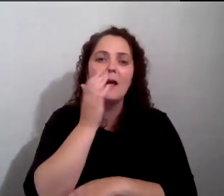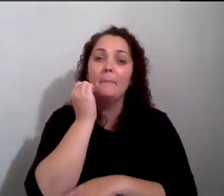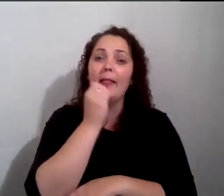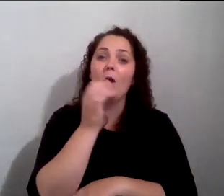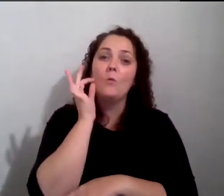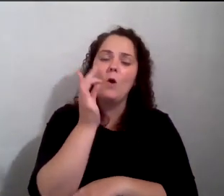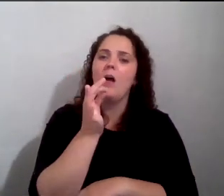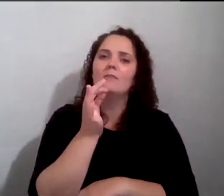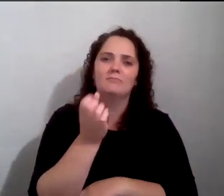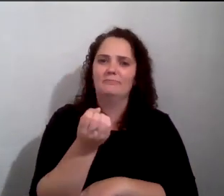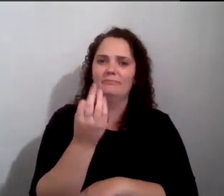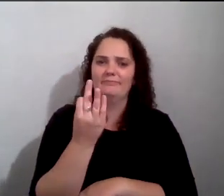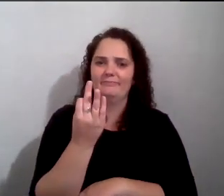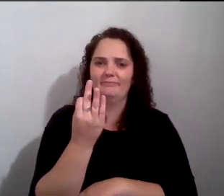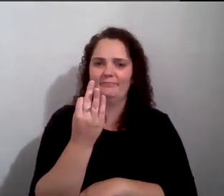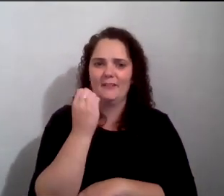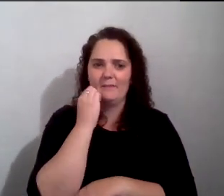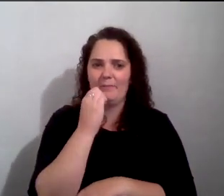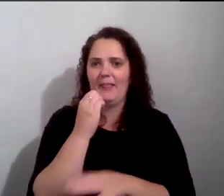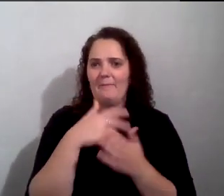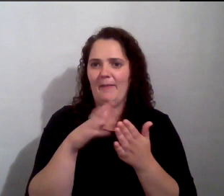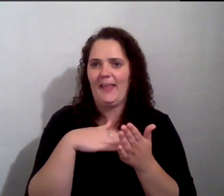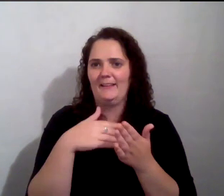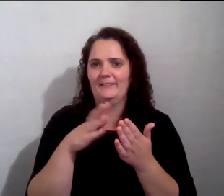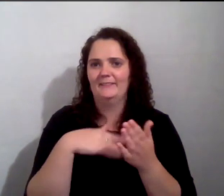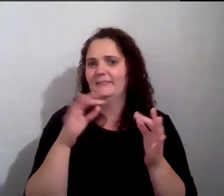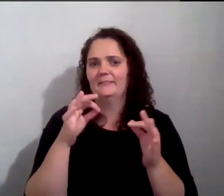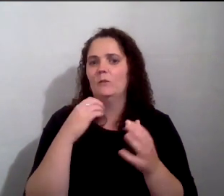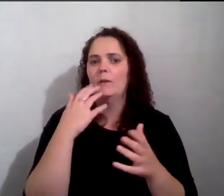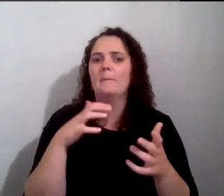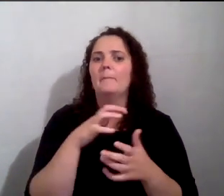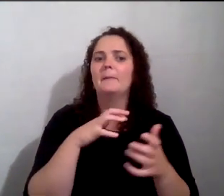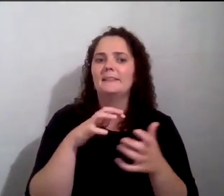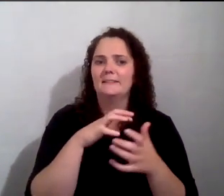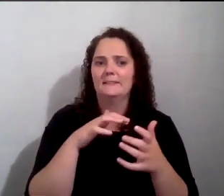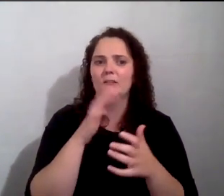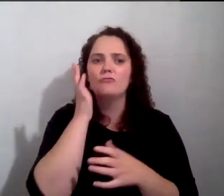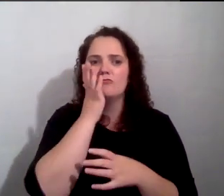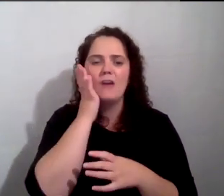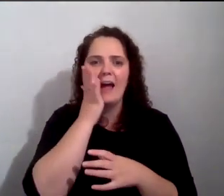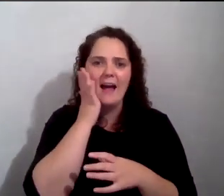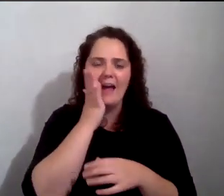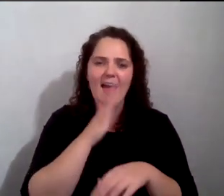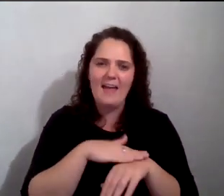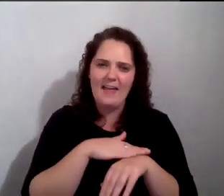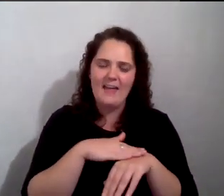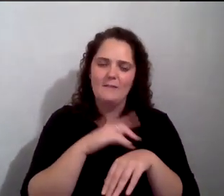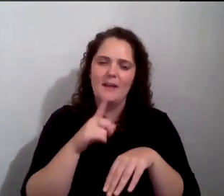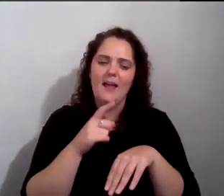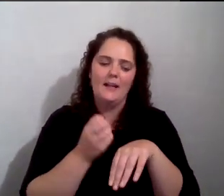to the greys so the greys are not never black and white. I don't own any black paint but they're always mixed greys